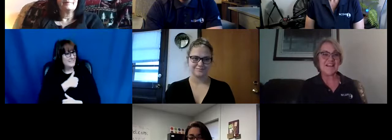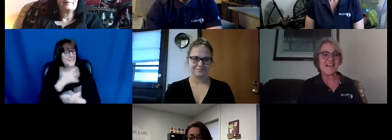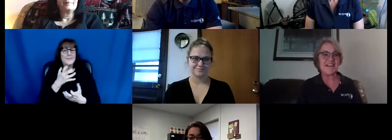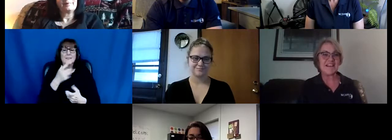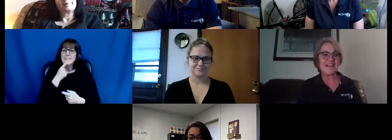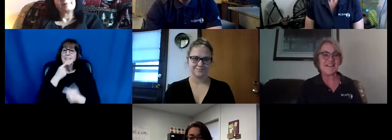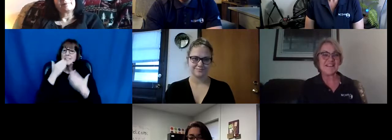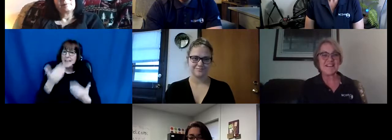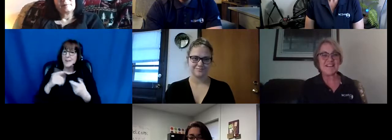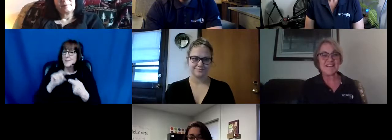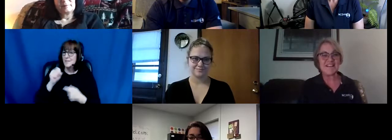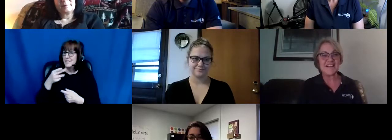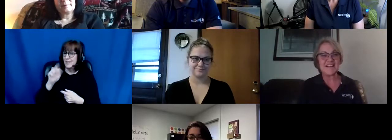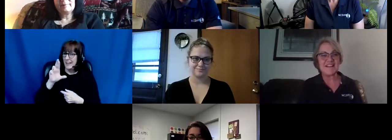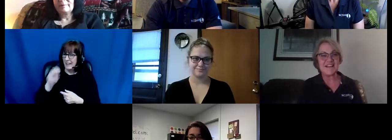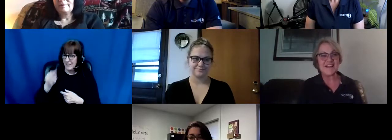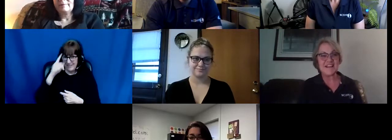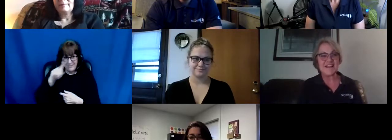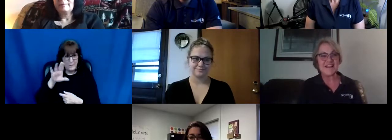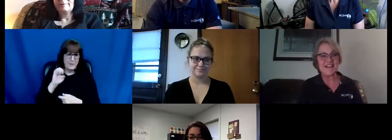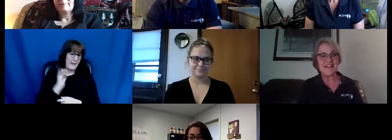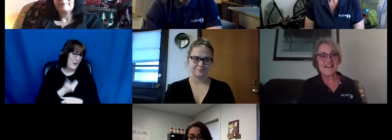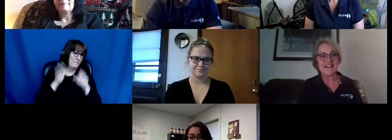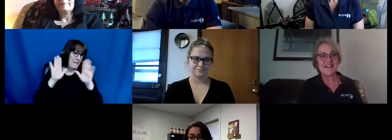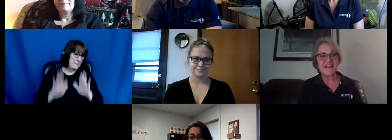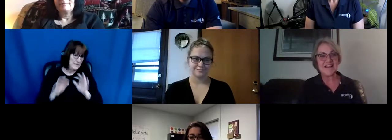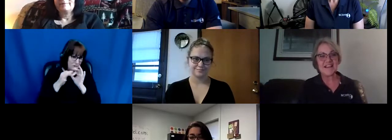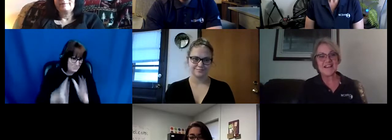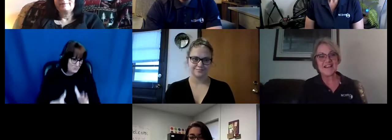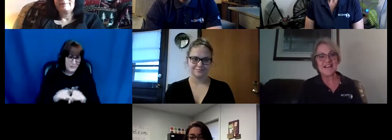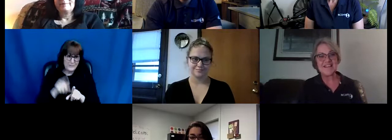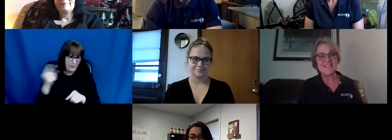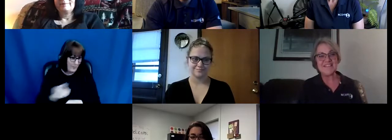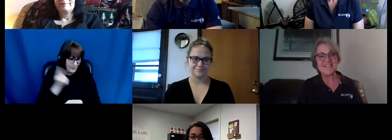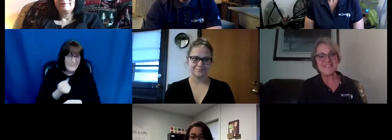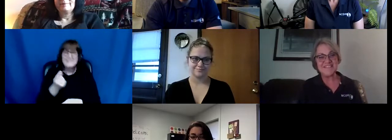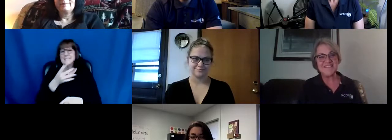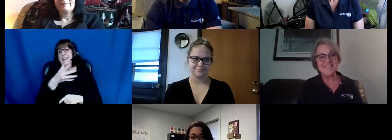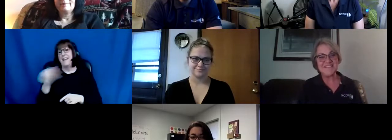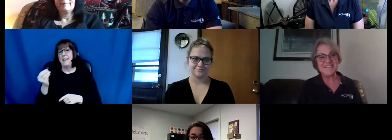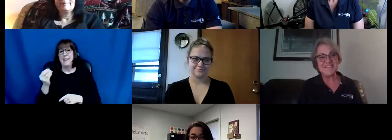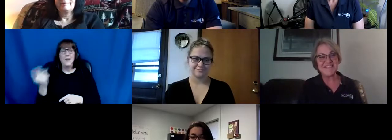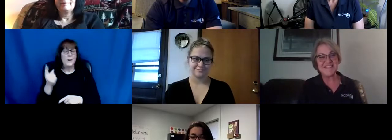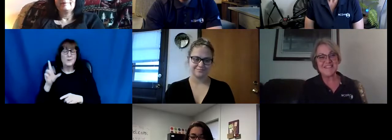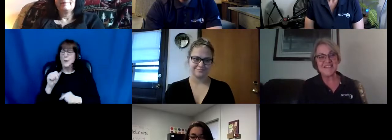you to Sharon for being our fabulous interpreter as always you always do an amazing job thank you.